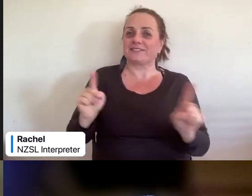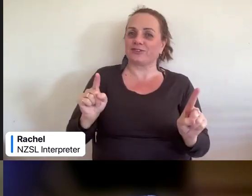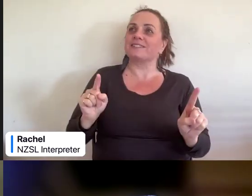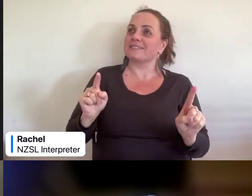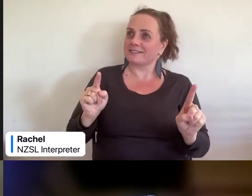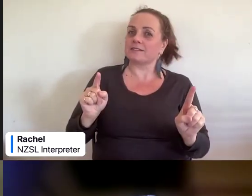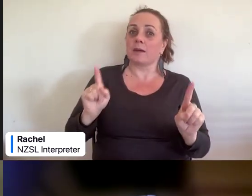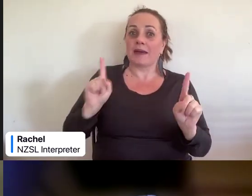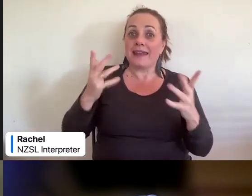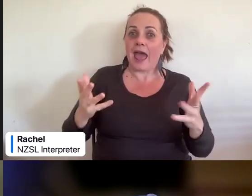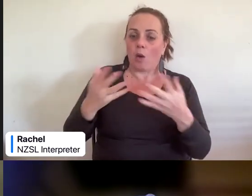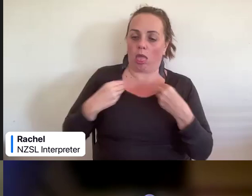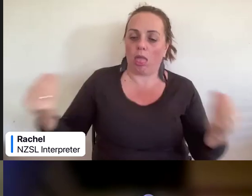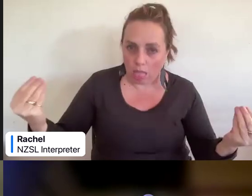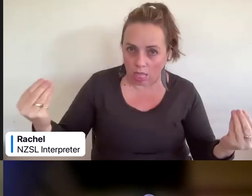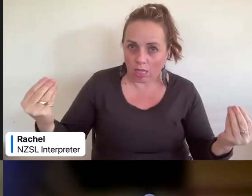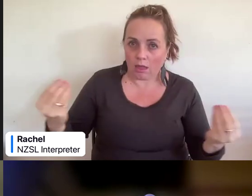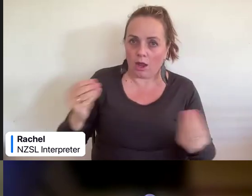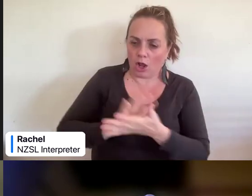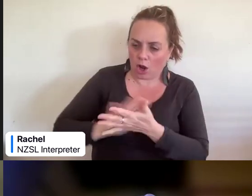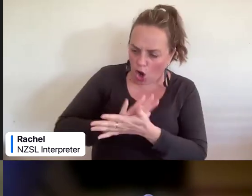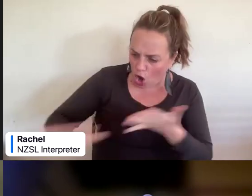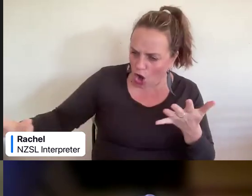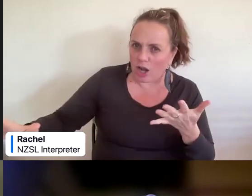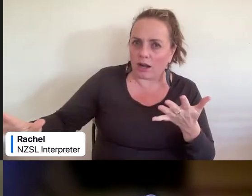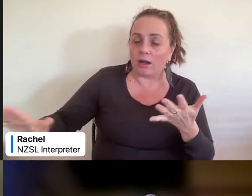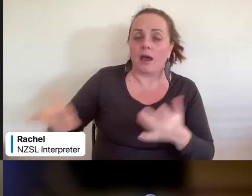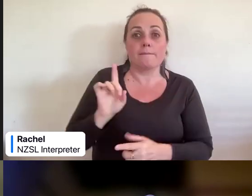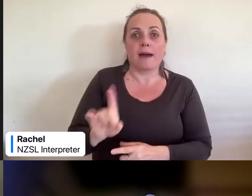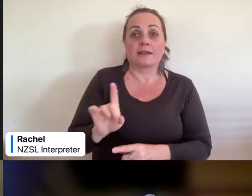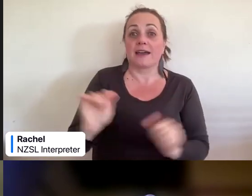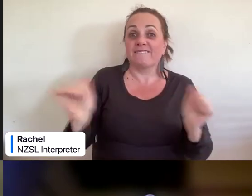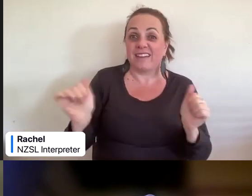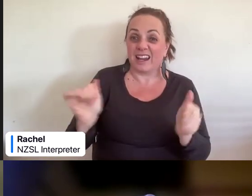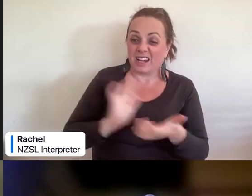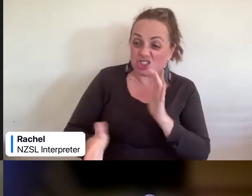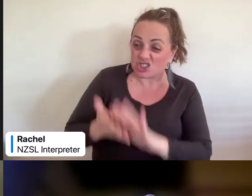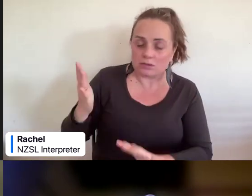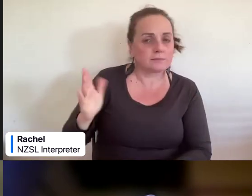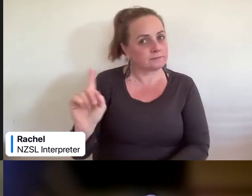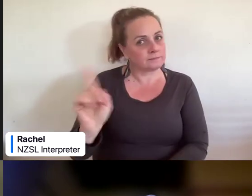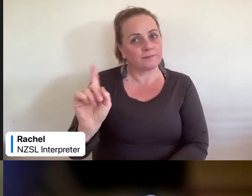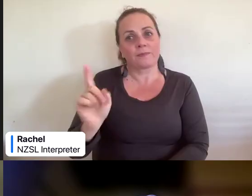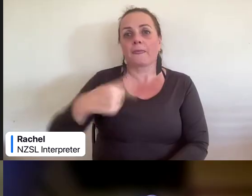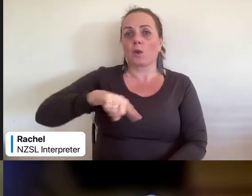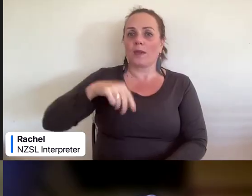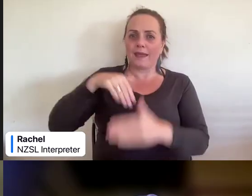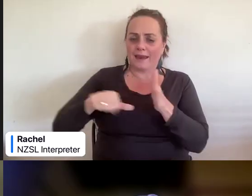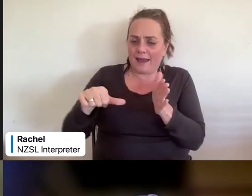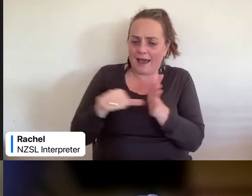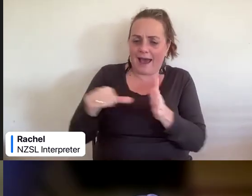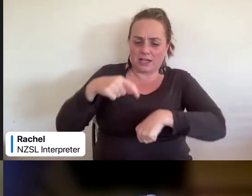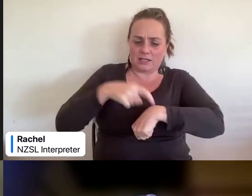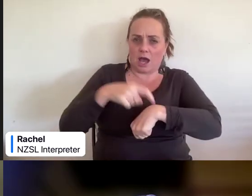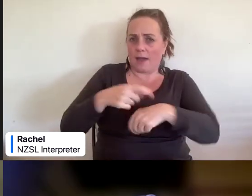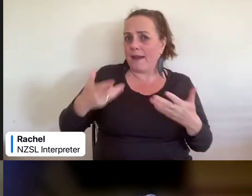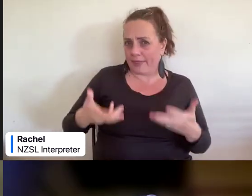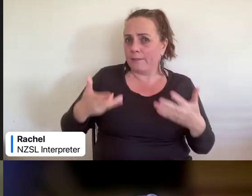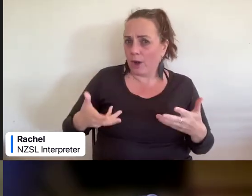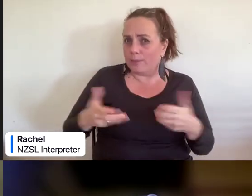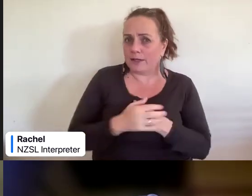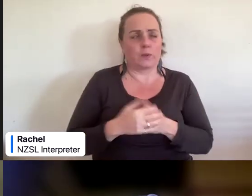all gone. It doesn't mean it's over. We're in one of the hardest parts of our time now and I want to